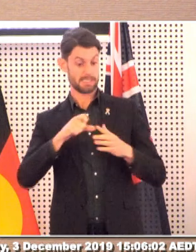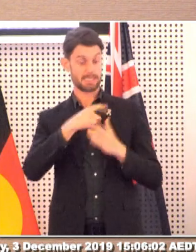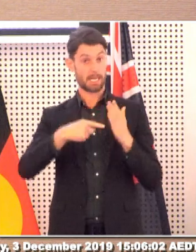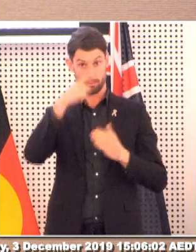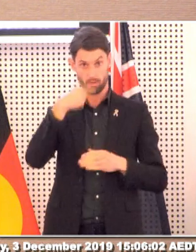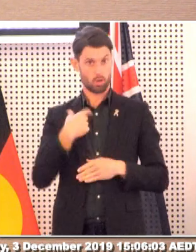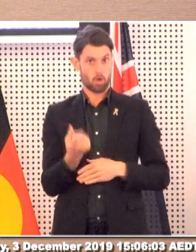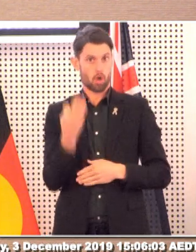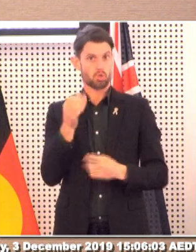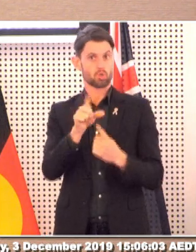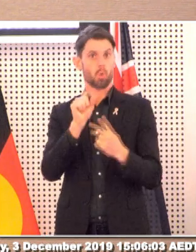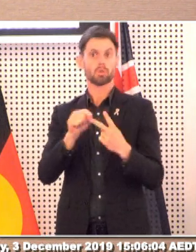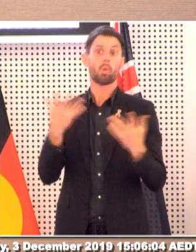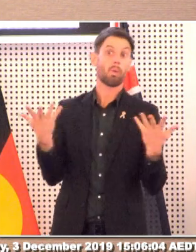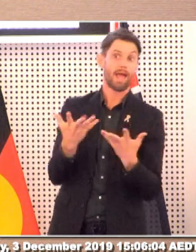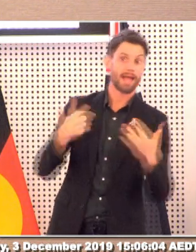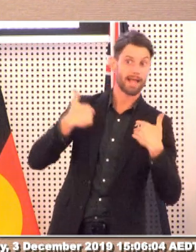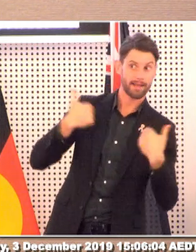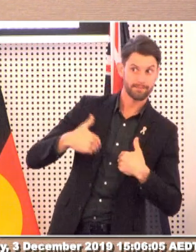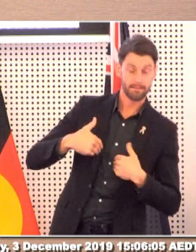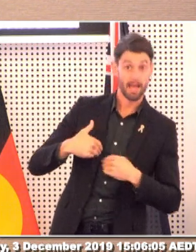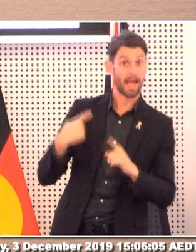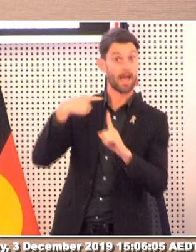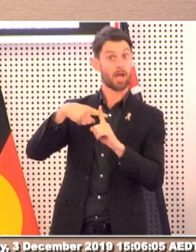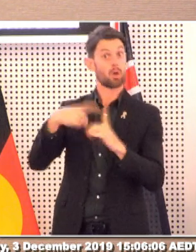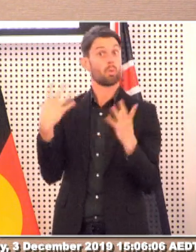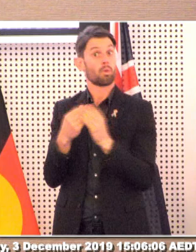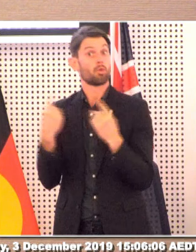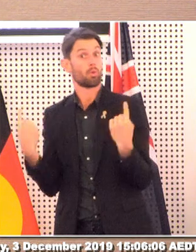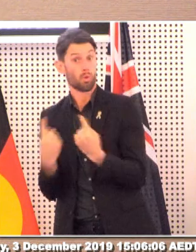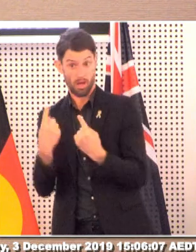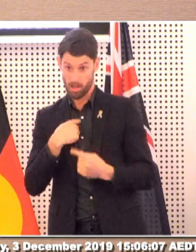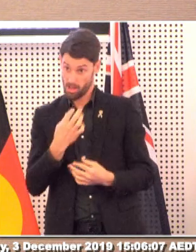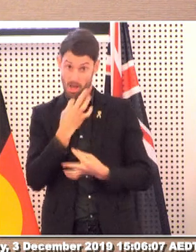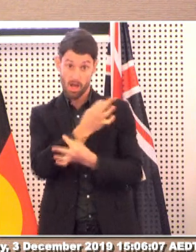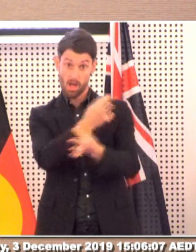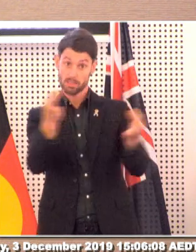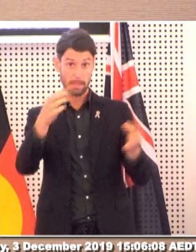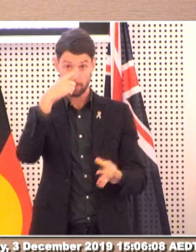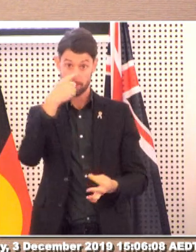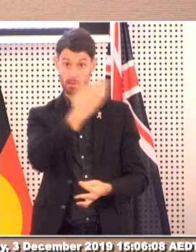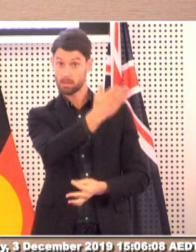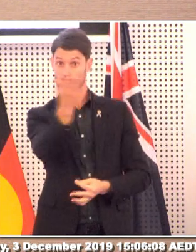with, and I ask people here to imagine what it would be like if I told you that I was